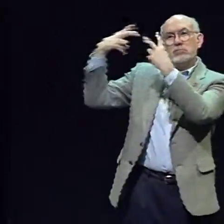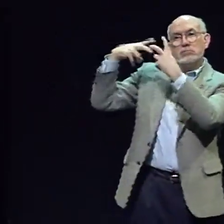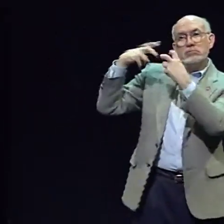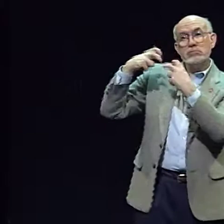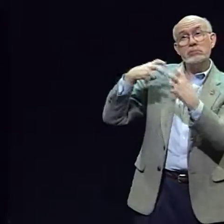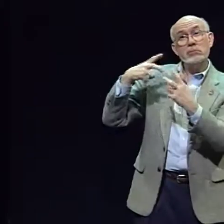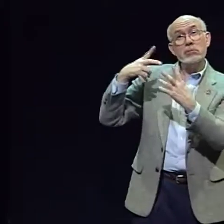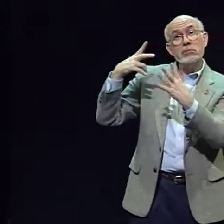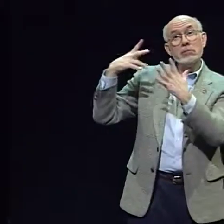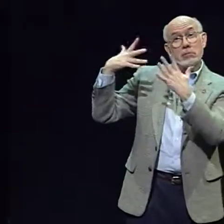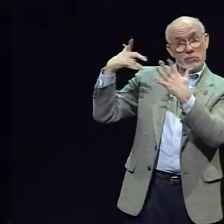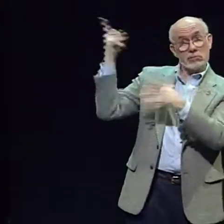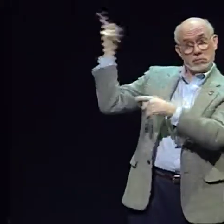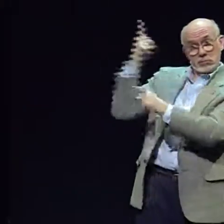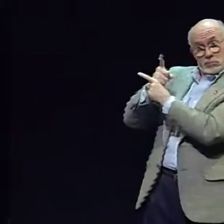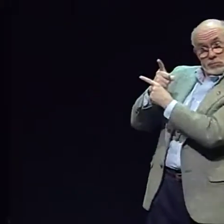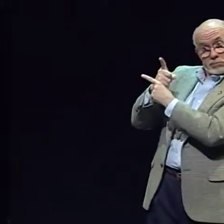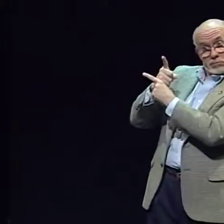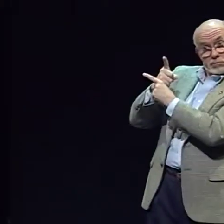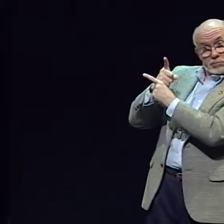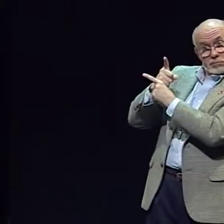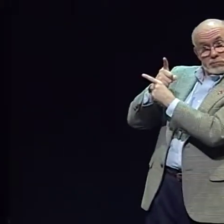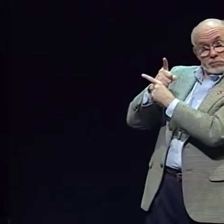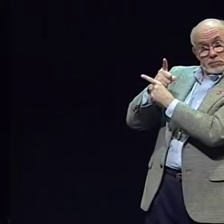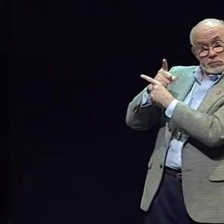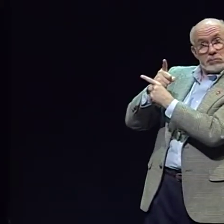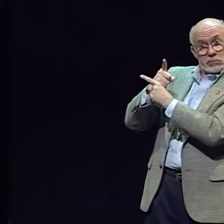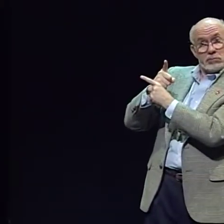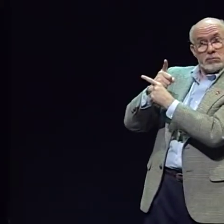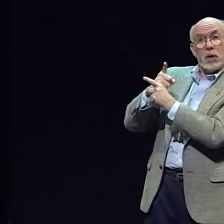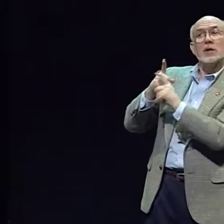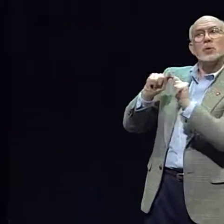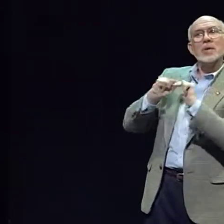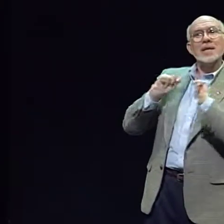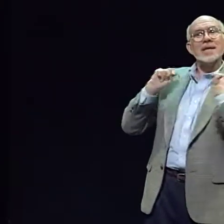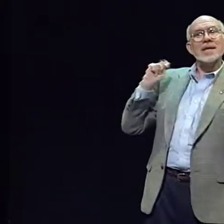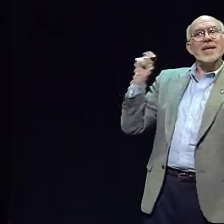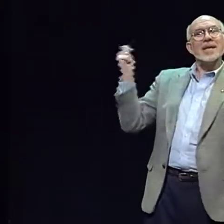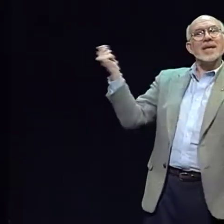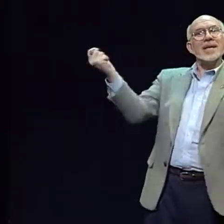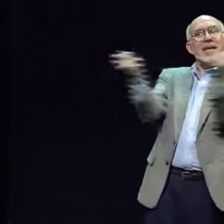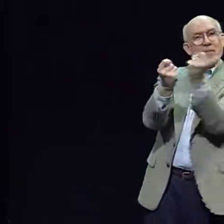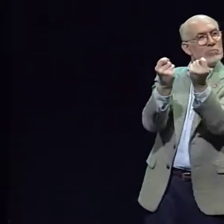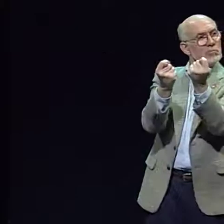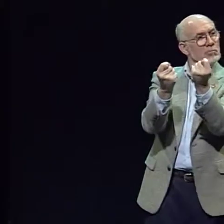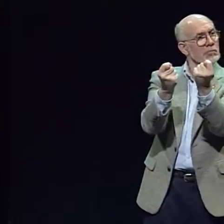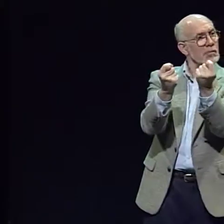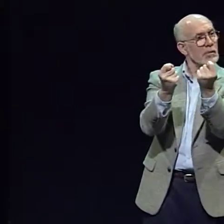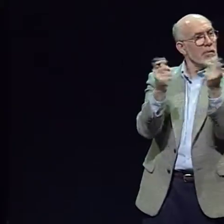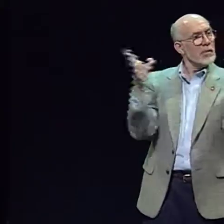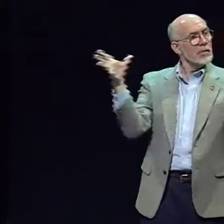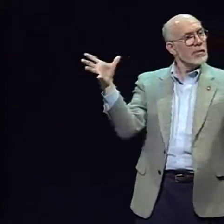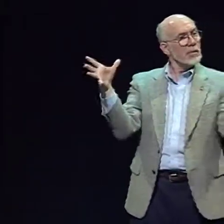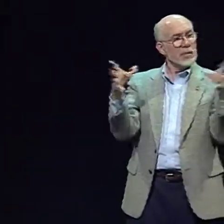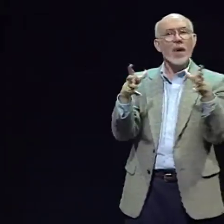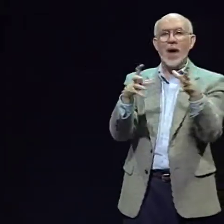WE NEED LINGUISTS TO ASSIST US IN ENSURING THAT WE ARE ABIDING BY THE RULES.